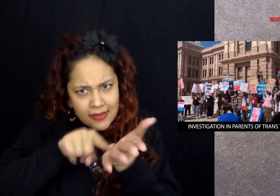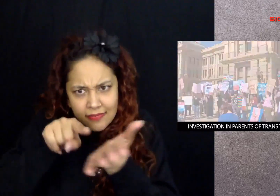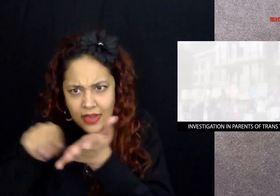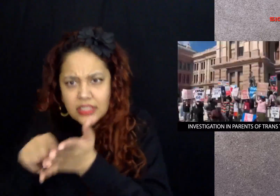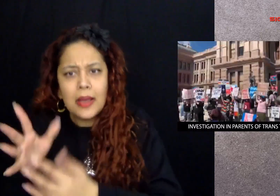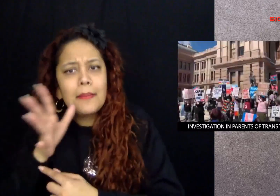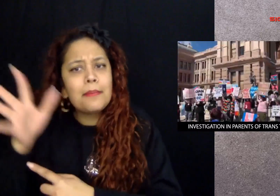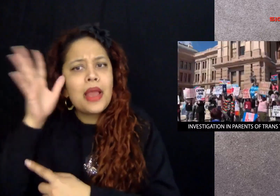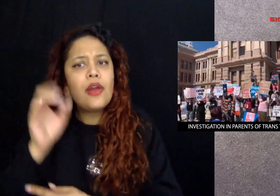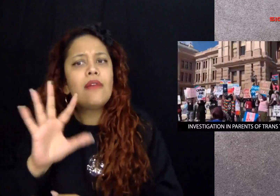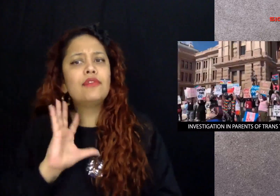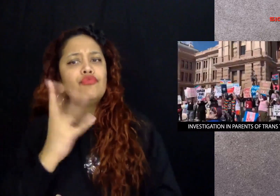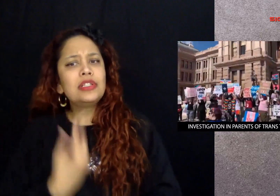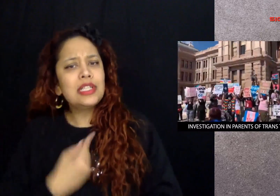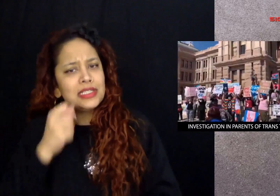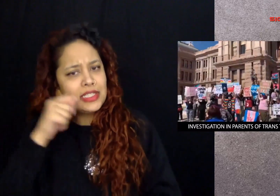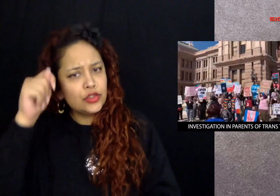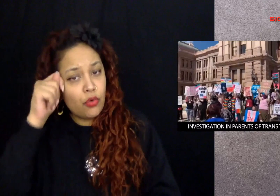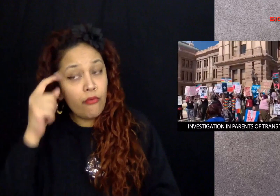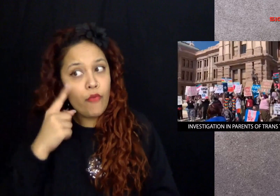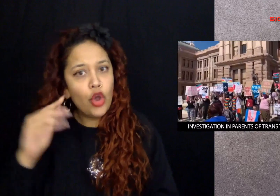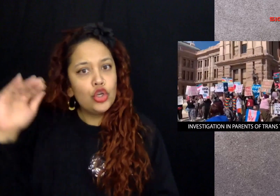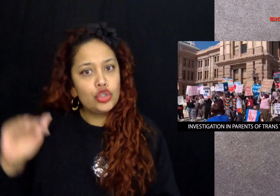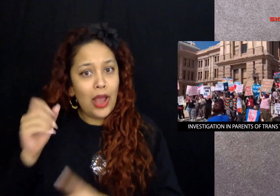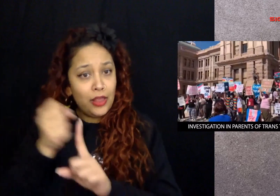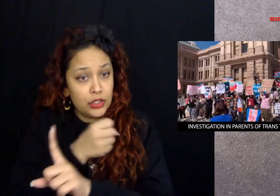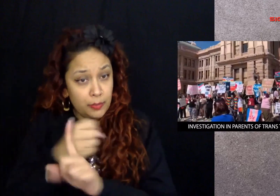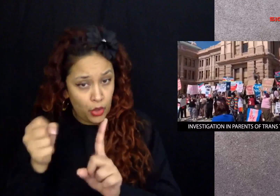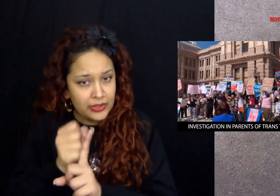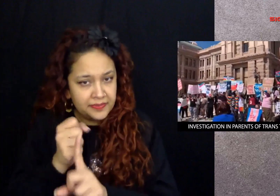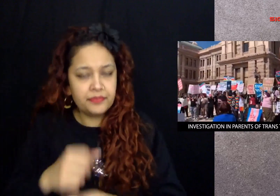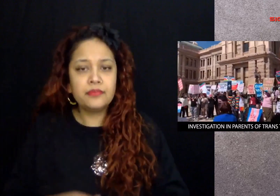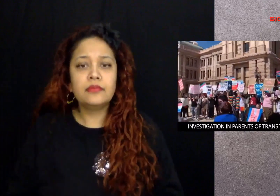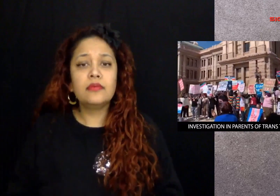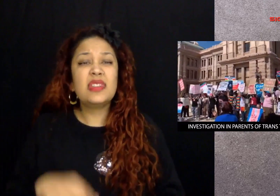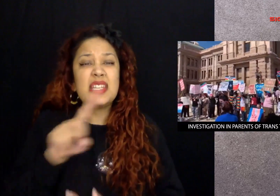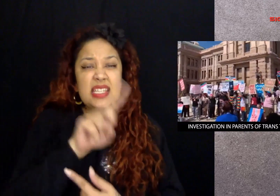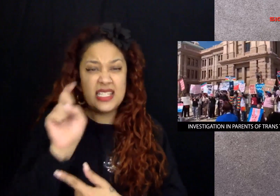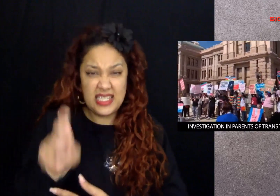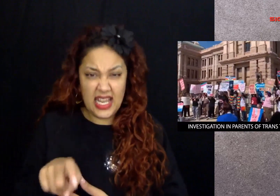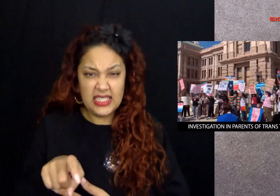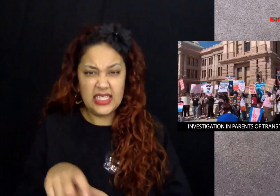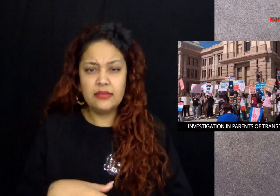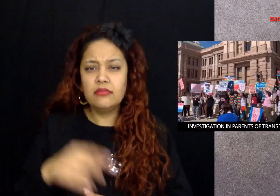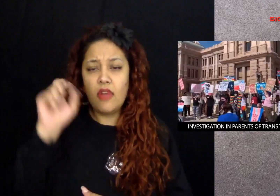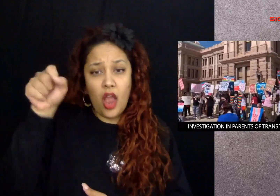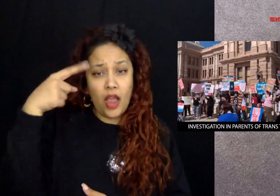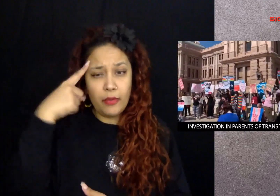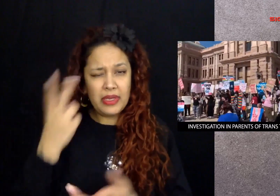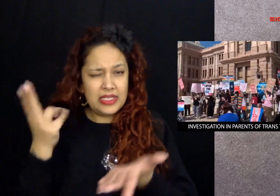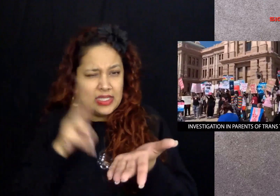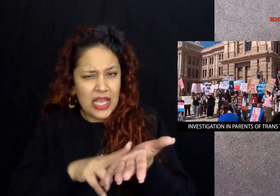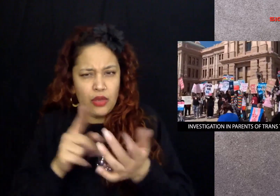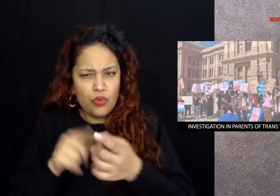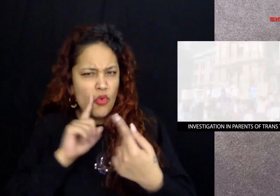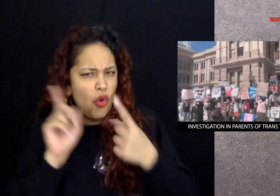the state of Texas has begun investigating the parents of transgender teens for child abuse